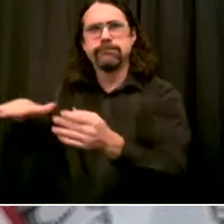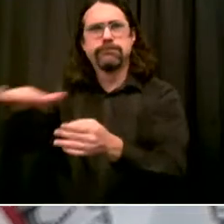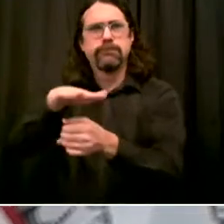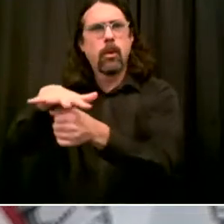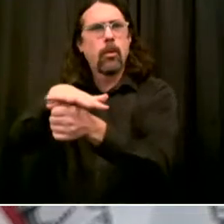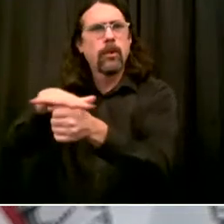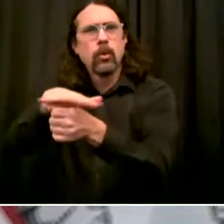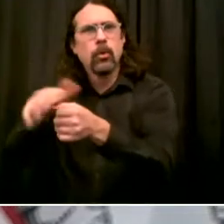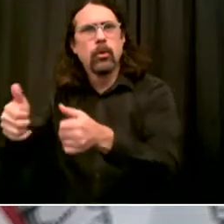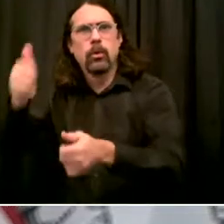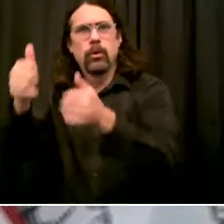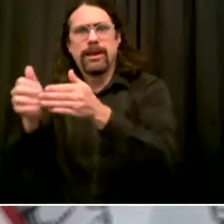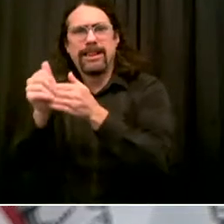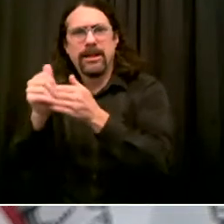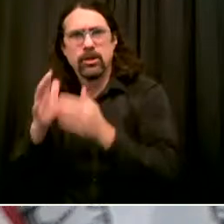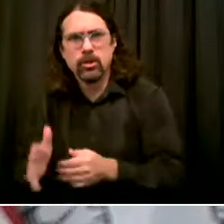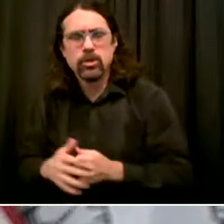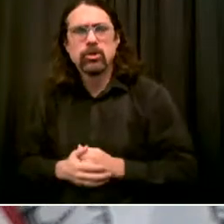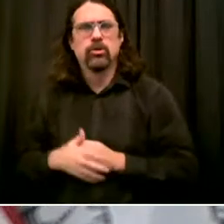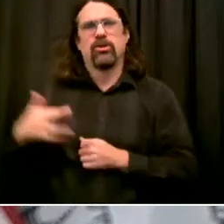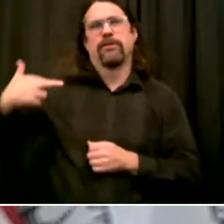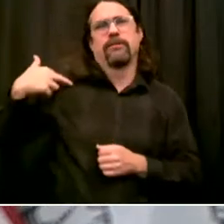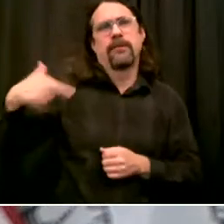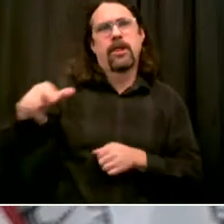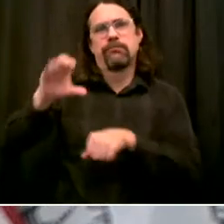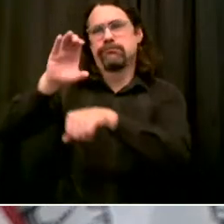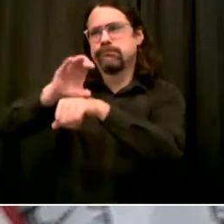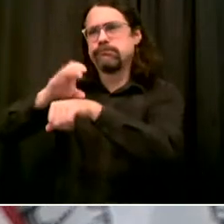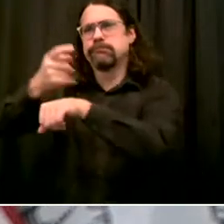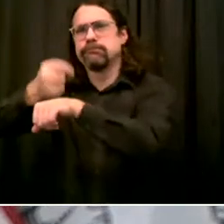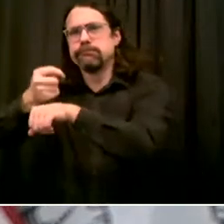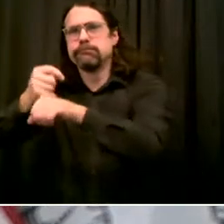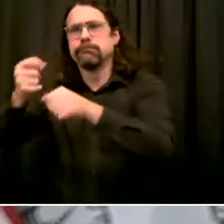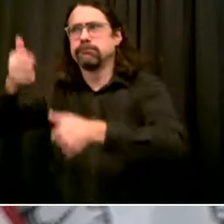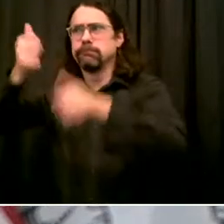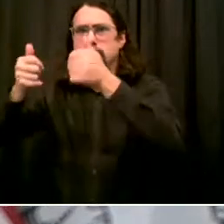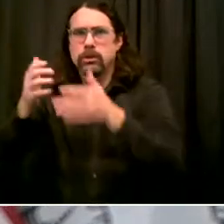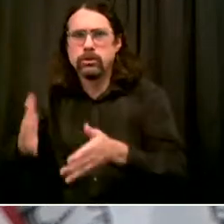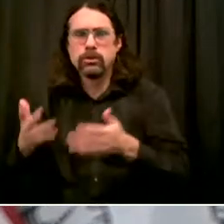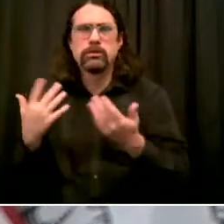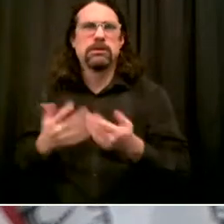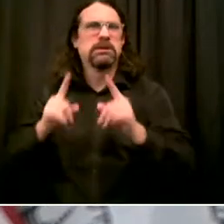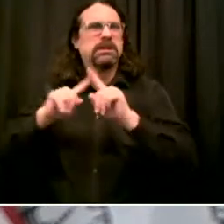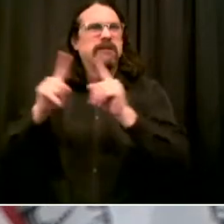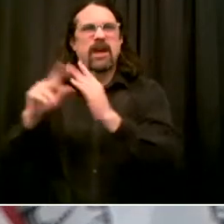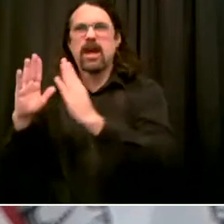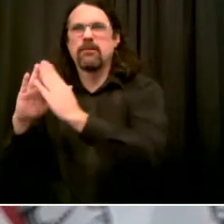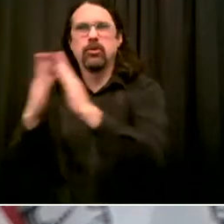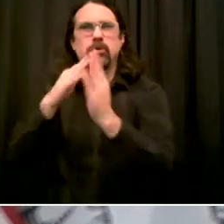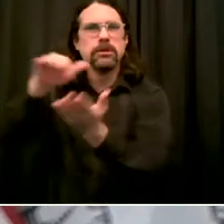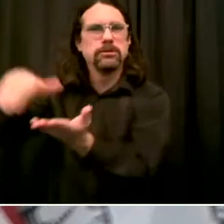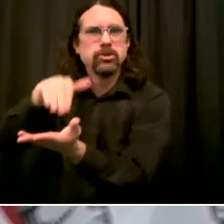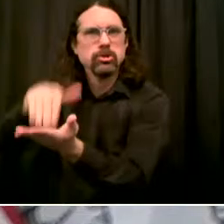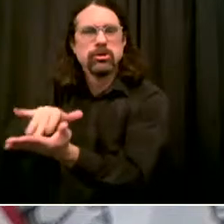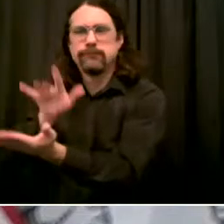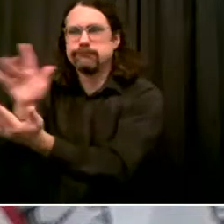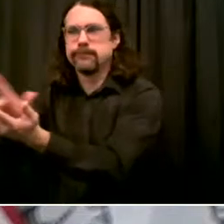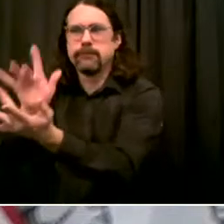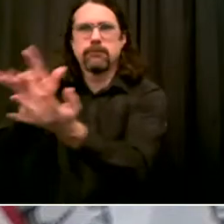YOU KNOW, HEALTHCARE PROVIDERS, YOU NAME IT. WHEN YOU BRING